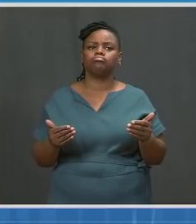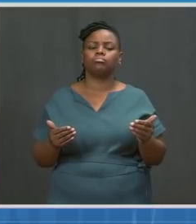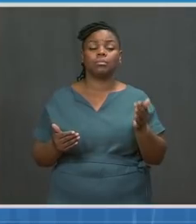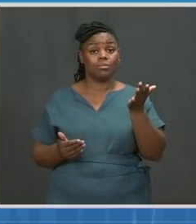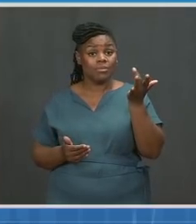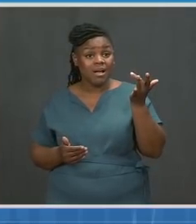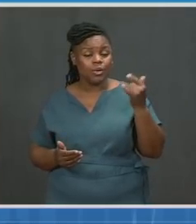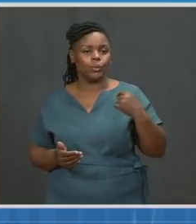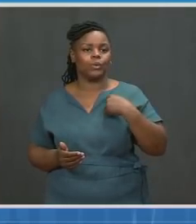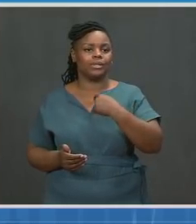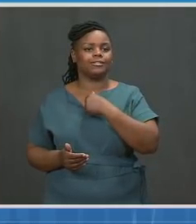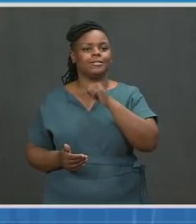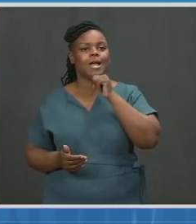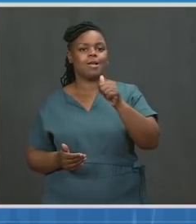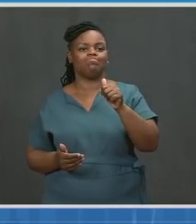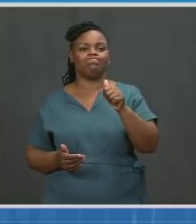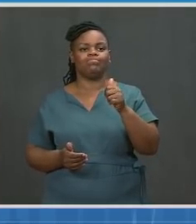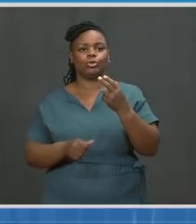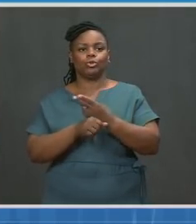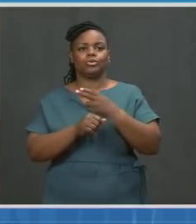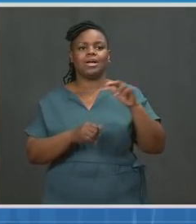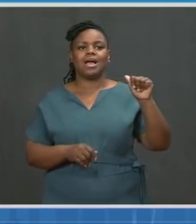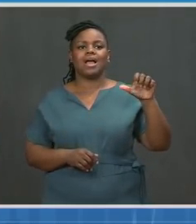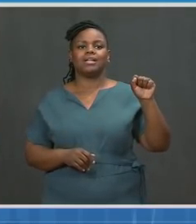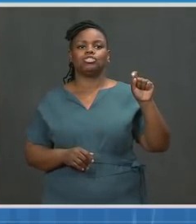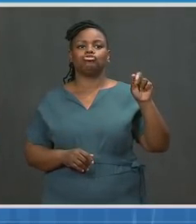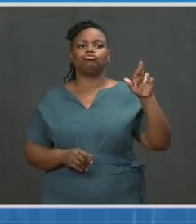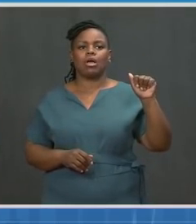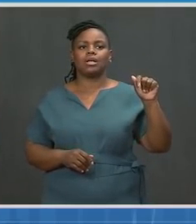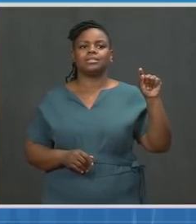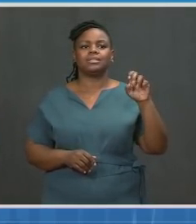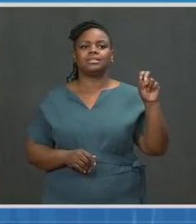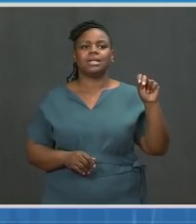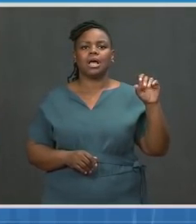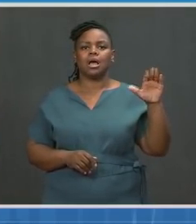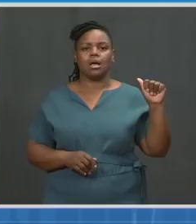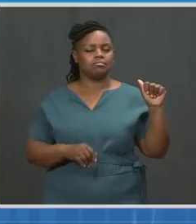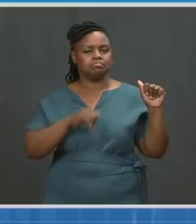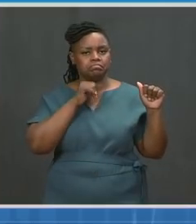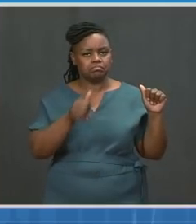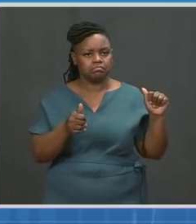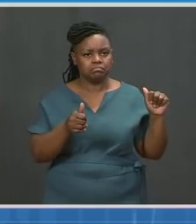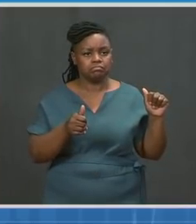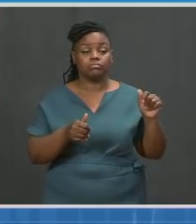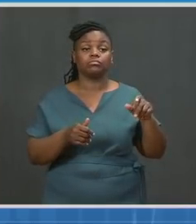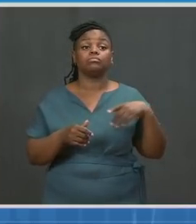the AstraZeneca doses that we expect to come online. I want to be -- to be clear that we -- no --